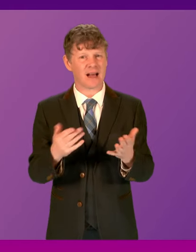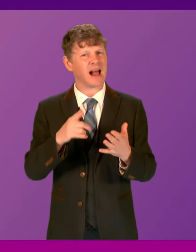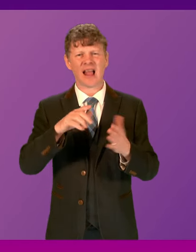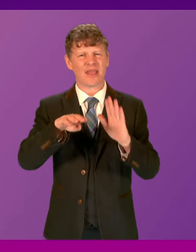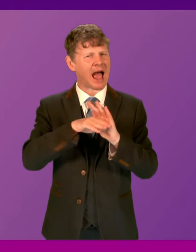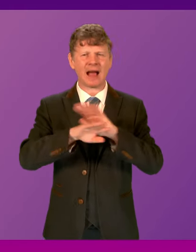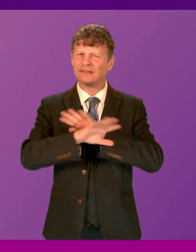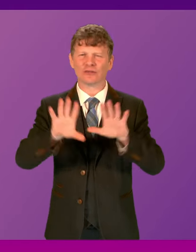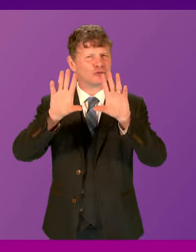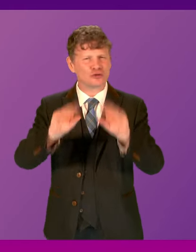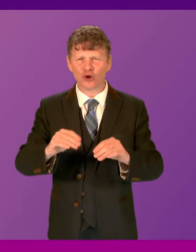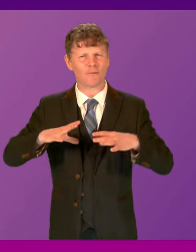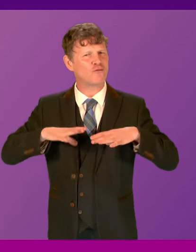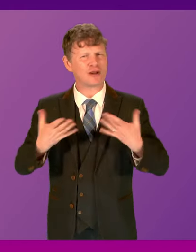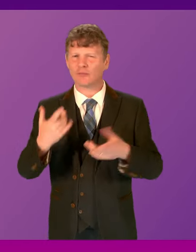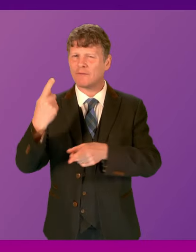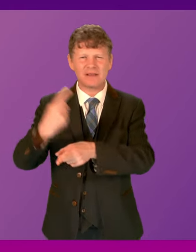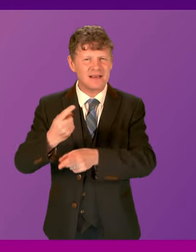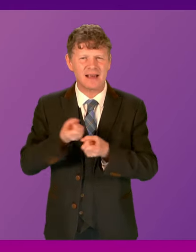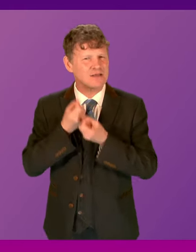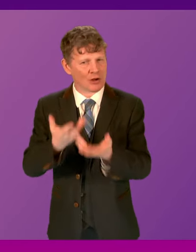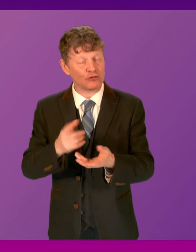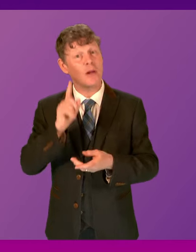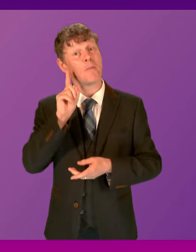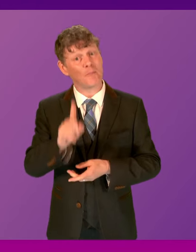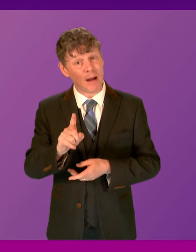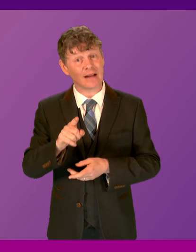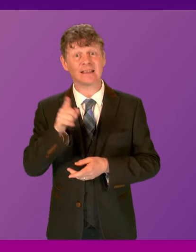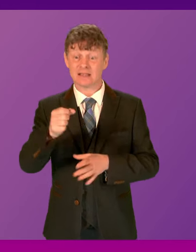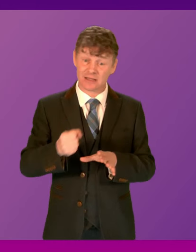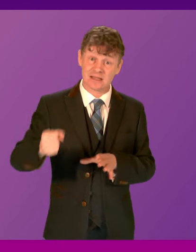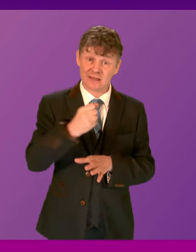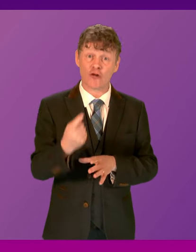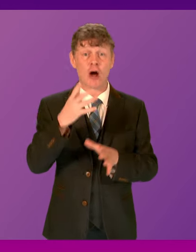but it makes unlawful the intention of stirring up hatred against a person or